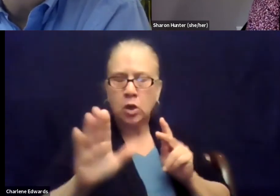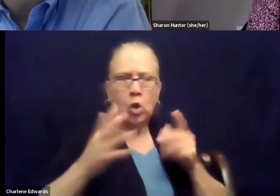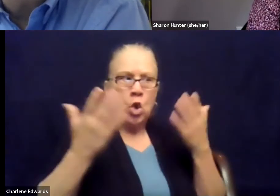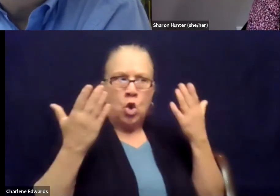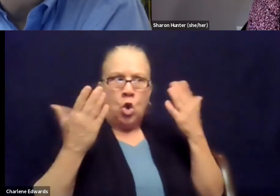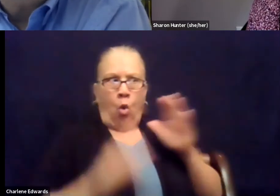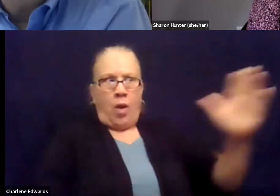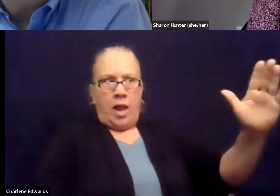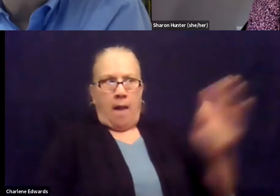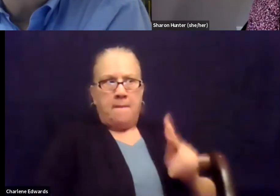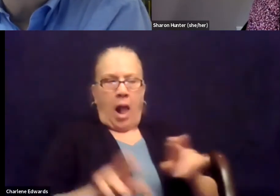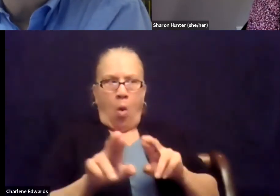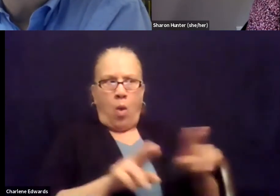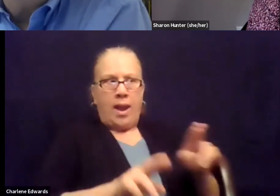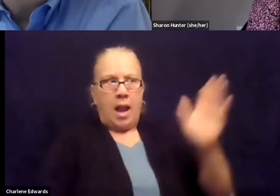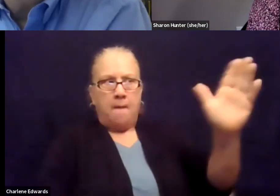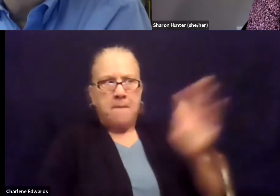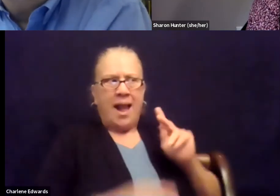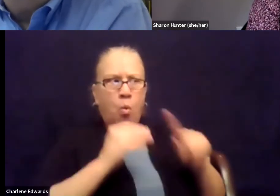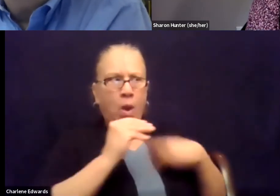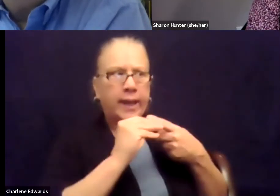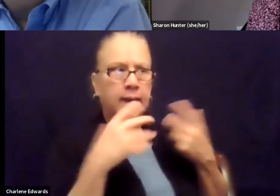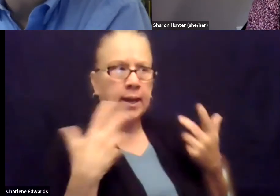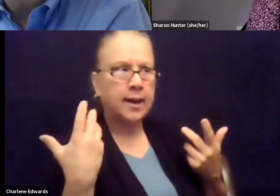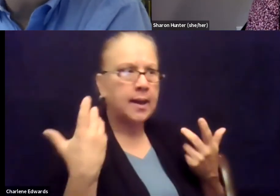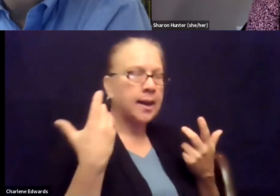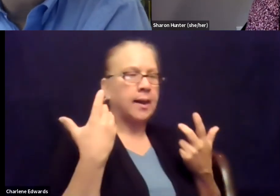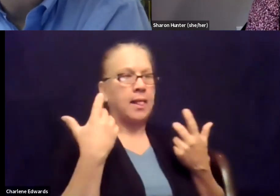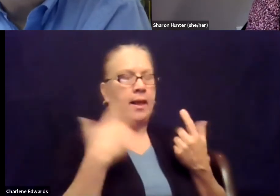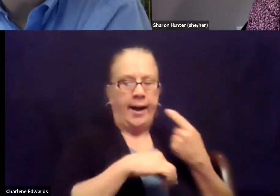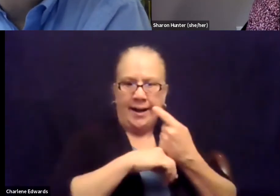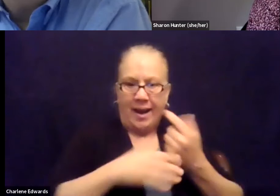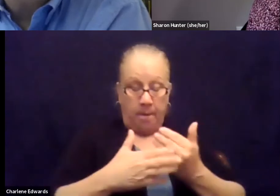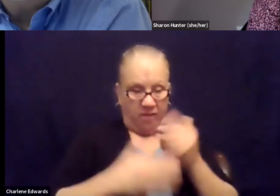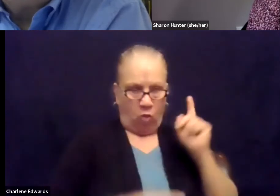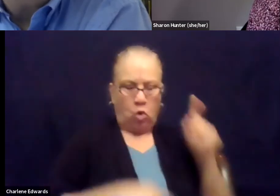when you're ready to come back. The day before you are rready to come back, you are not ready.